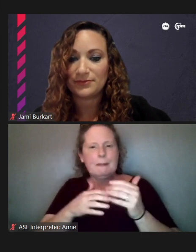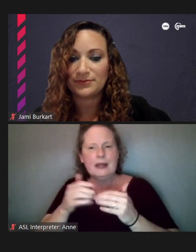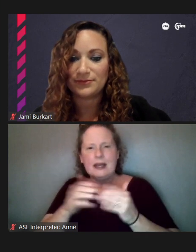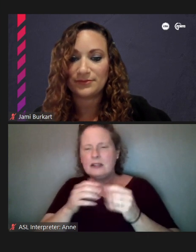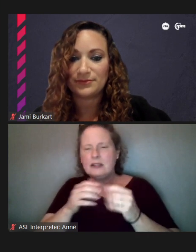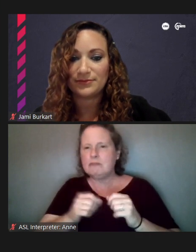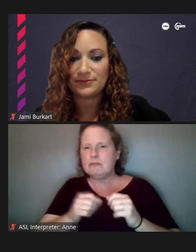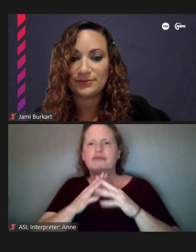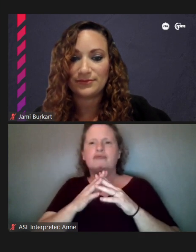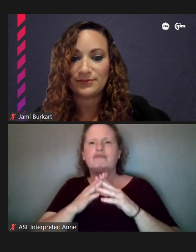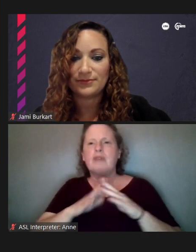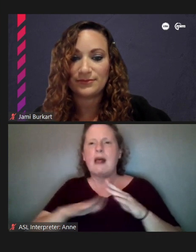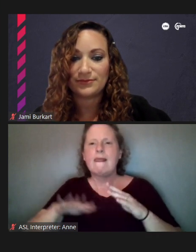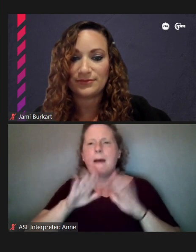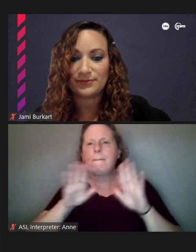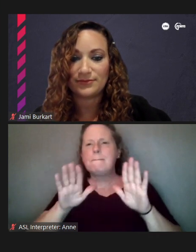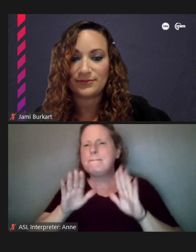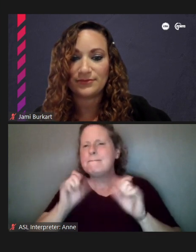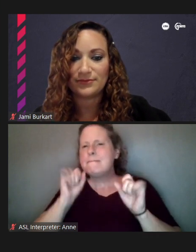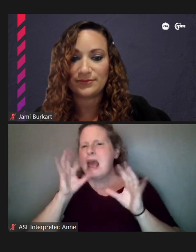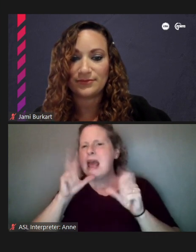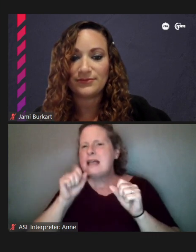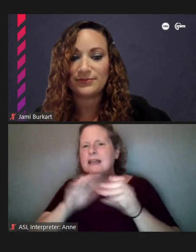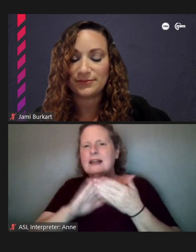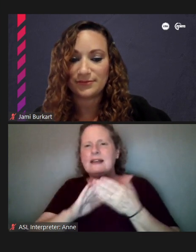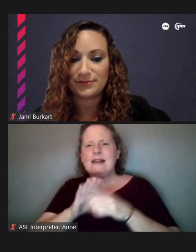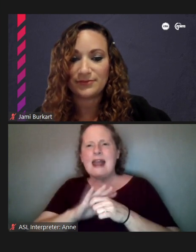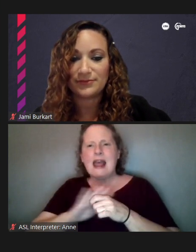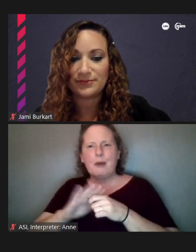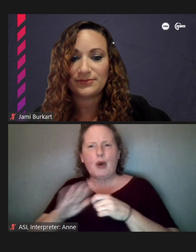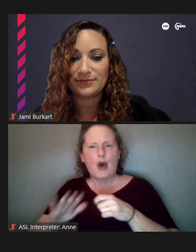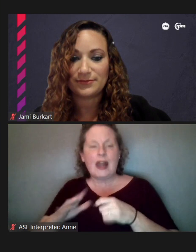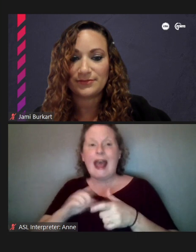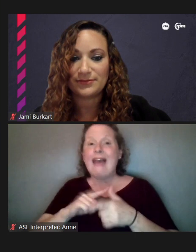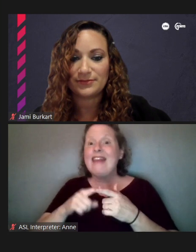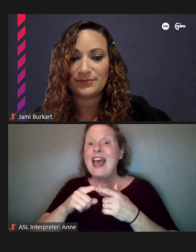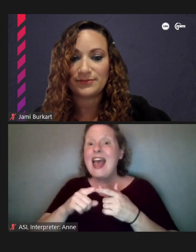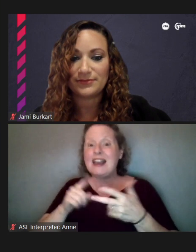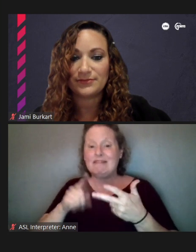and then start thinking about the future. So really, it is sort of, take a walk...